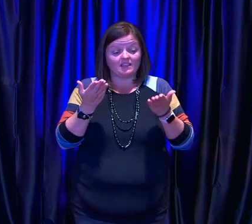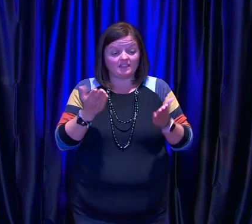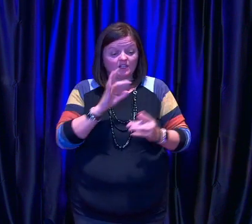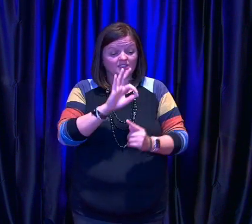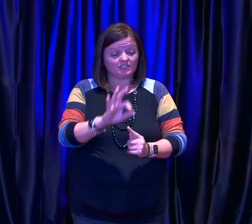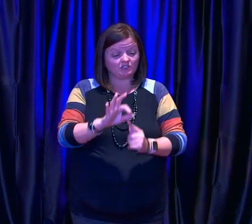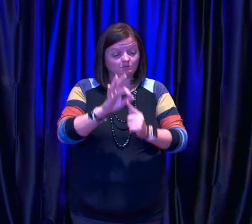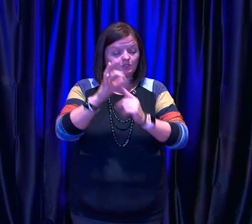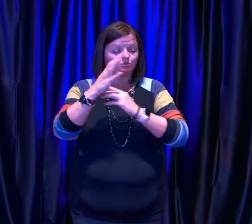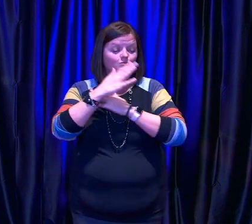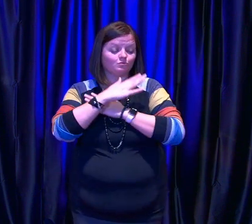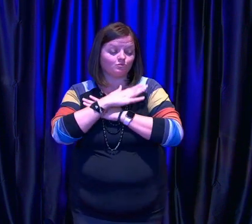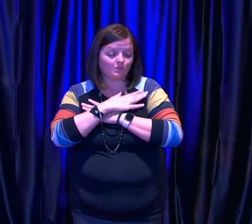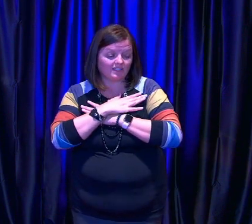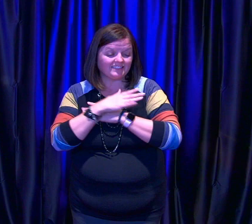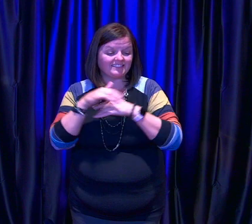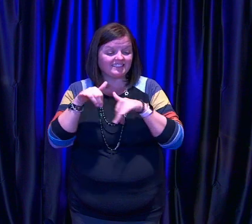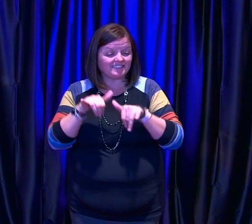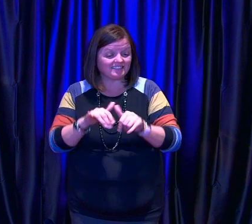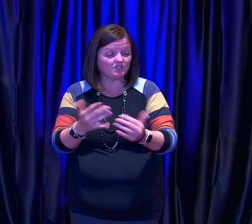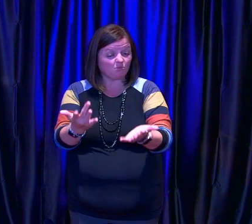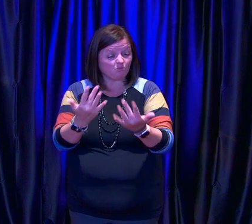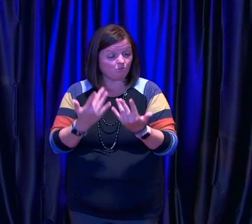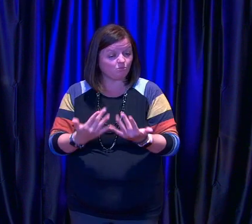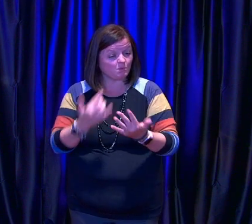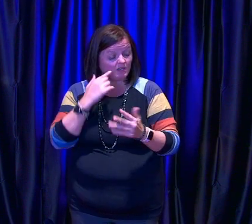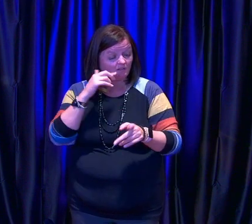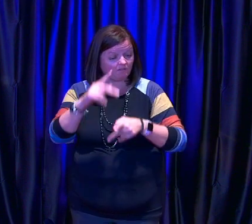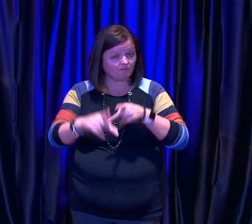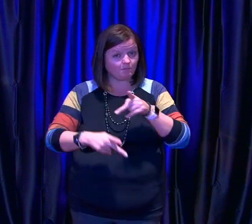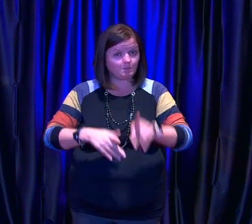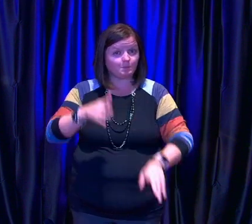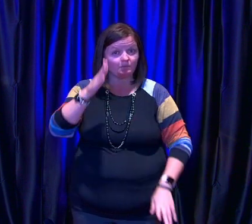rest still waiting for the people of God